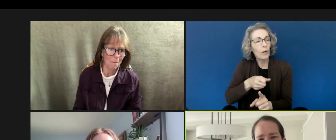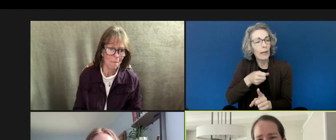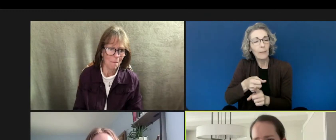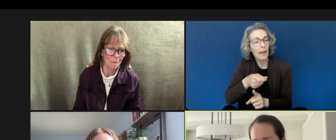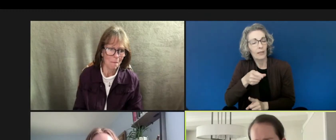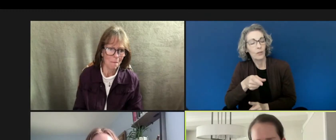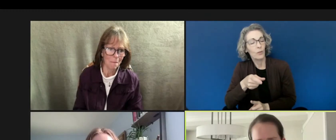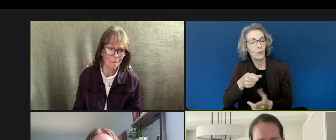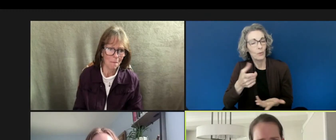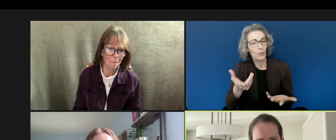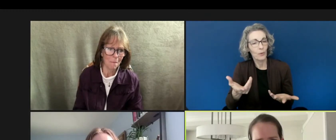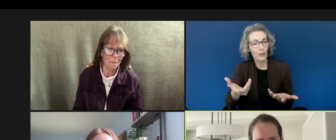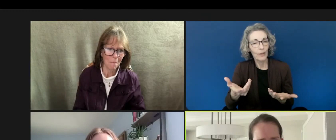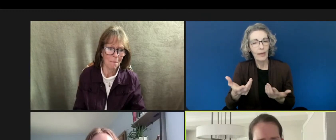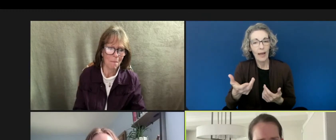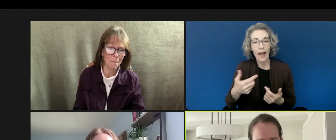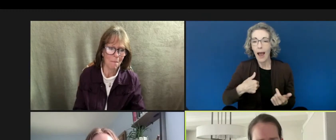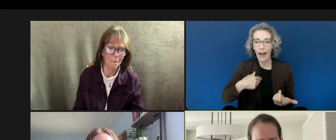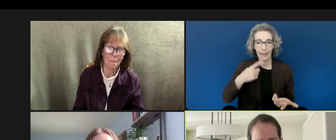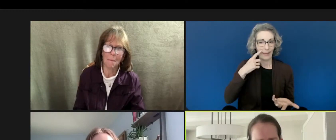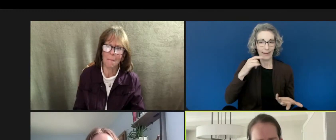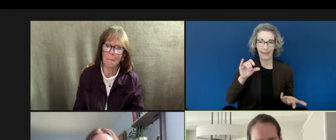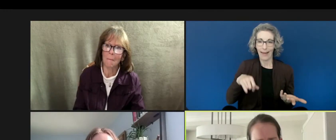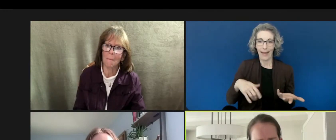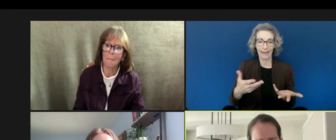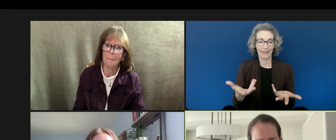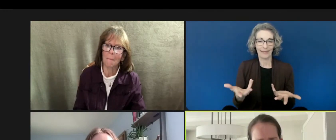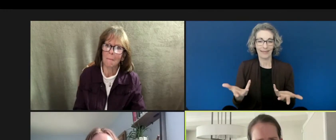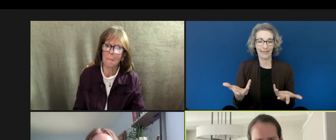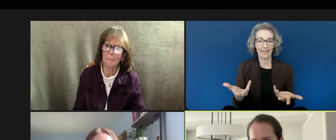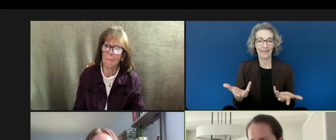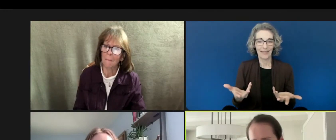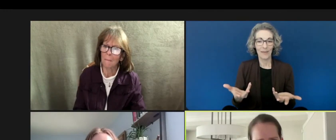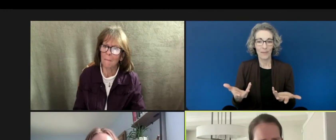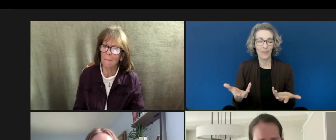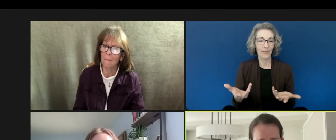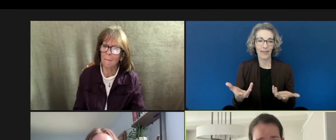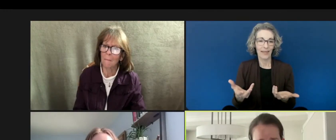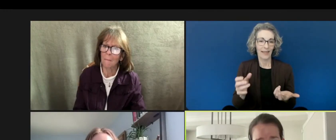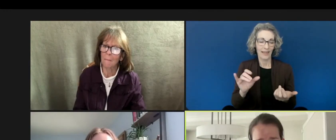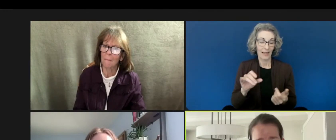Yeah, I think it was really tough for the student and